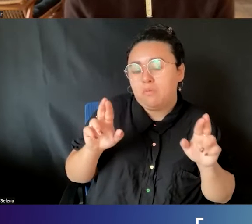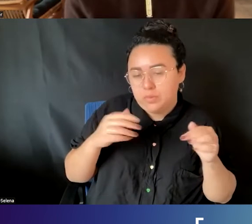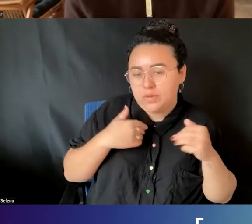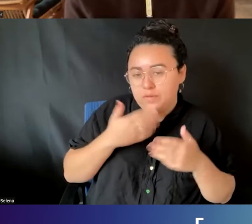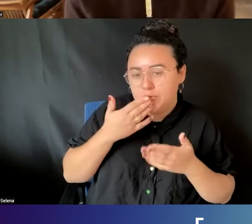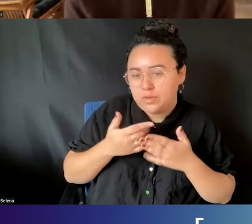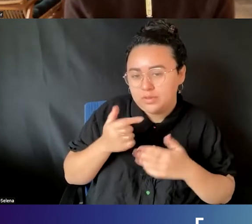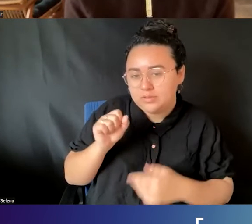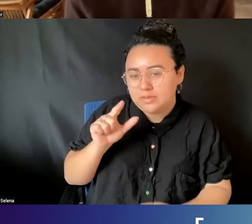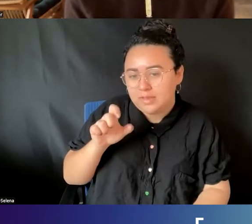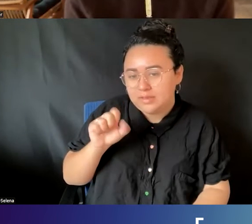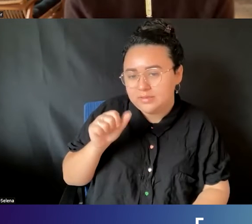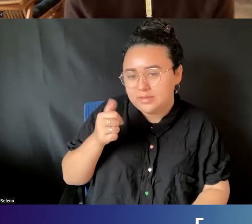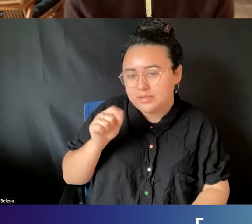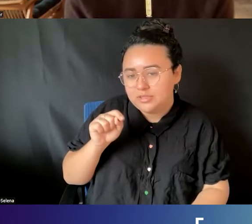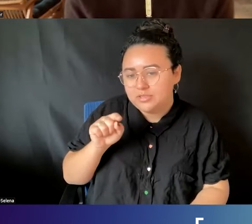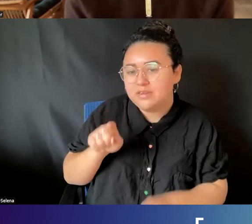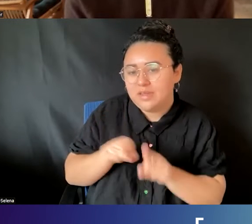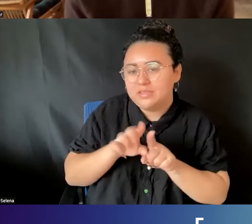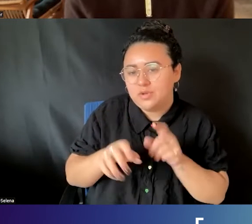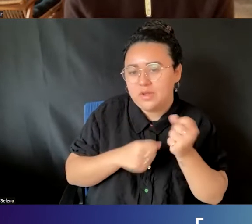but also as the filmmaker, I think it sets a tone